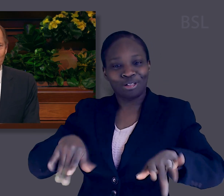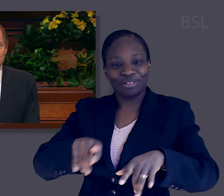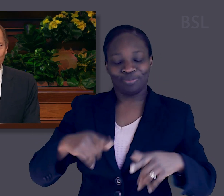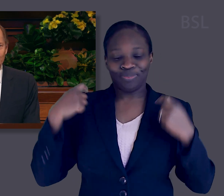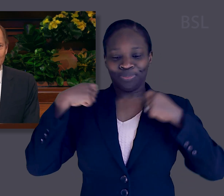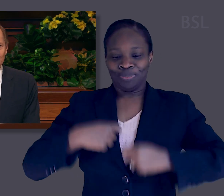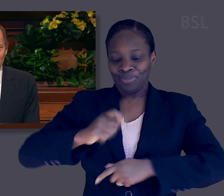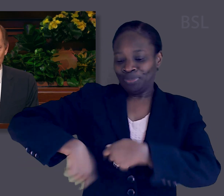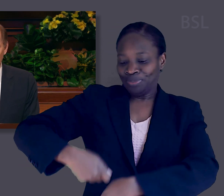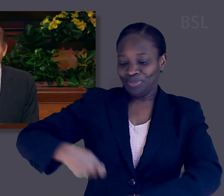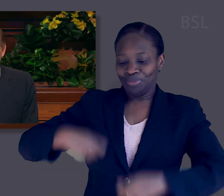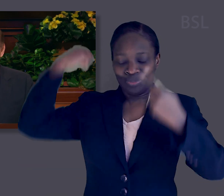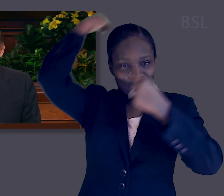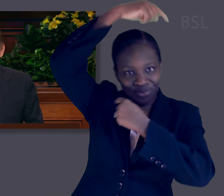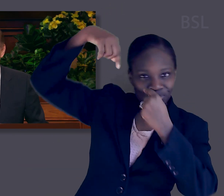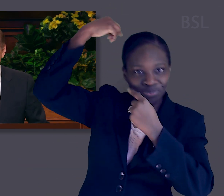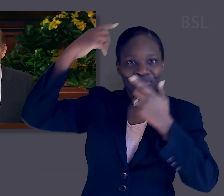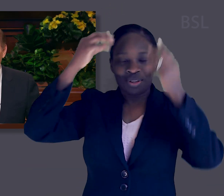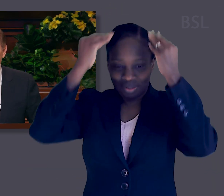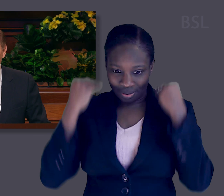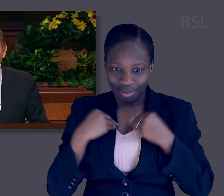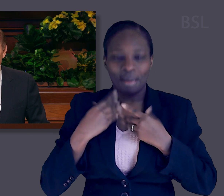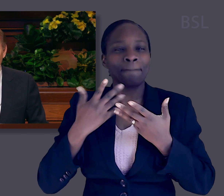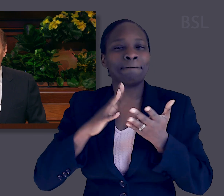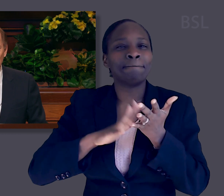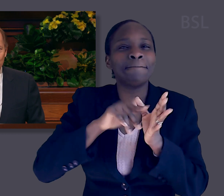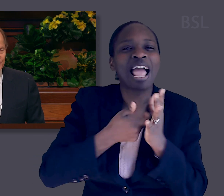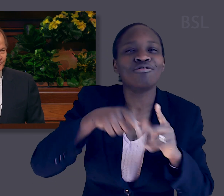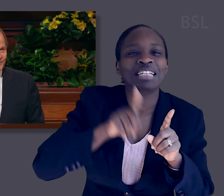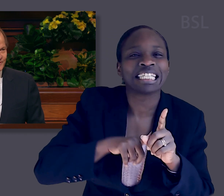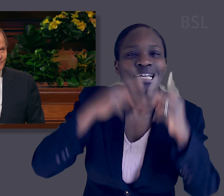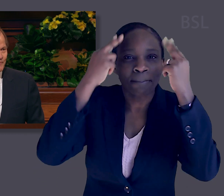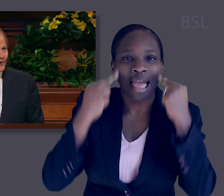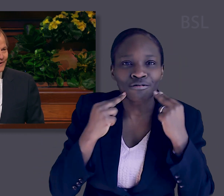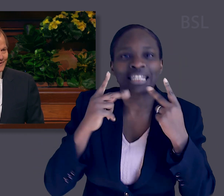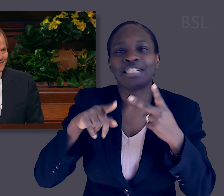dressed with towels on our heads and donning bathrobes to represent Joseph, Mary,